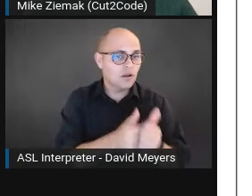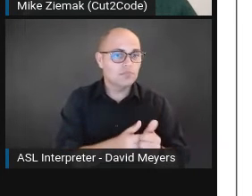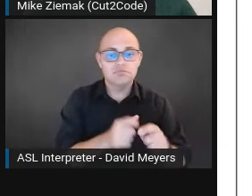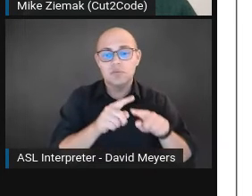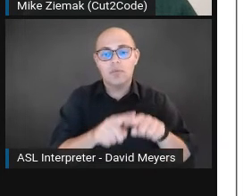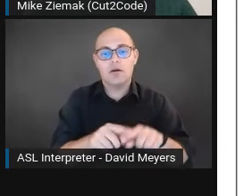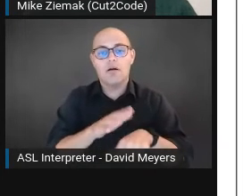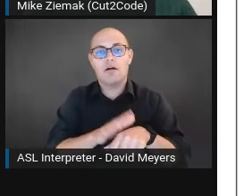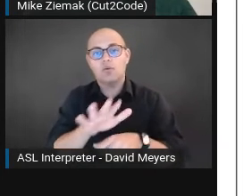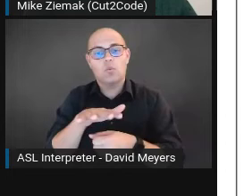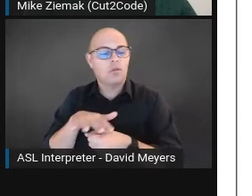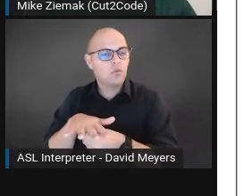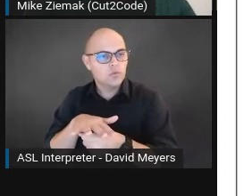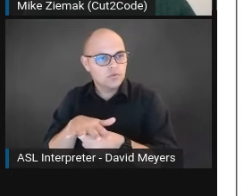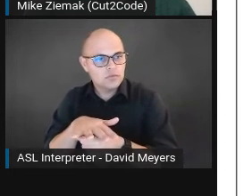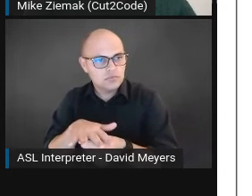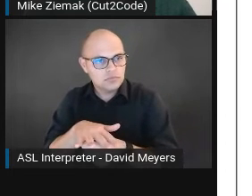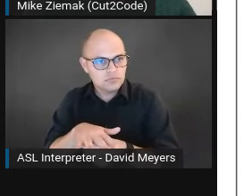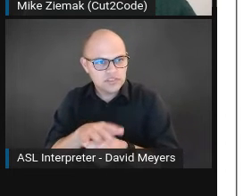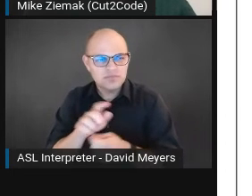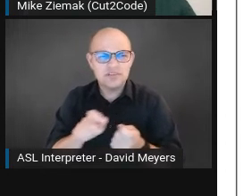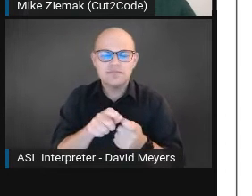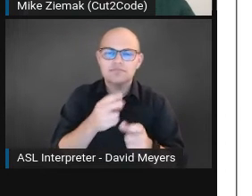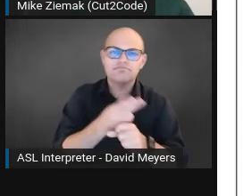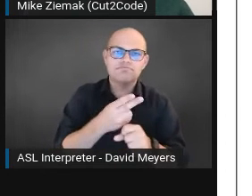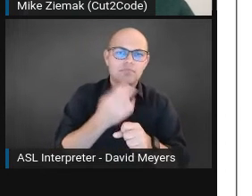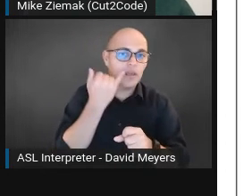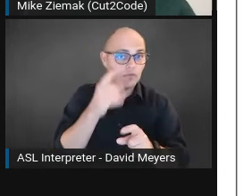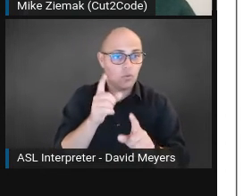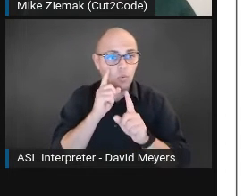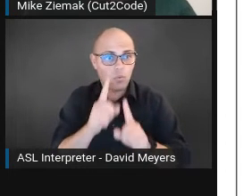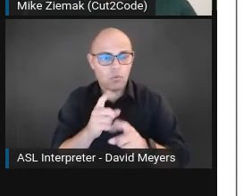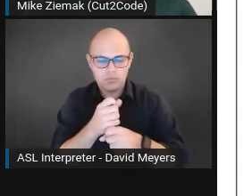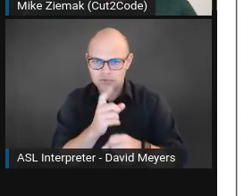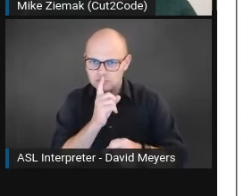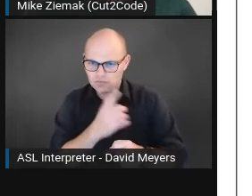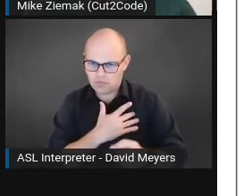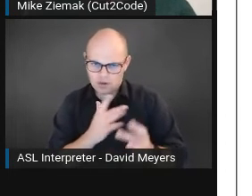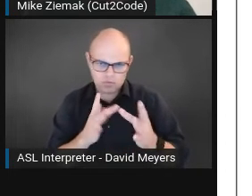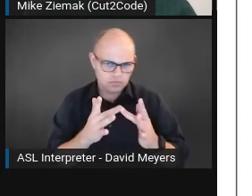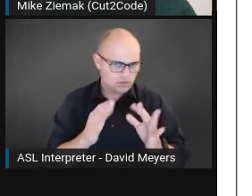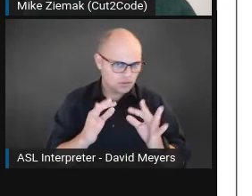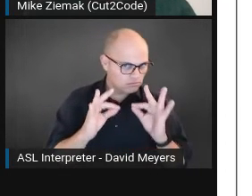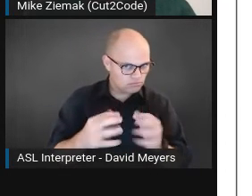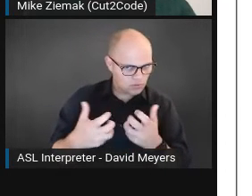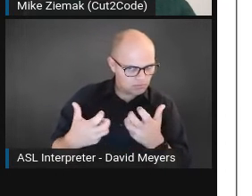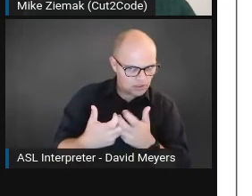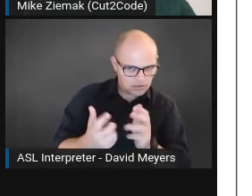This is particularly useful if your goal is to make sure that your website is observing legal regulations in a specific country.